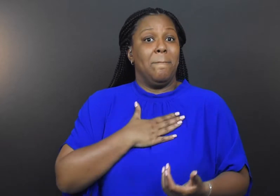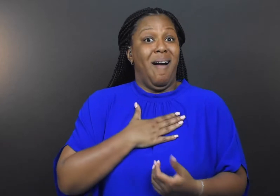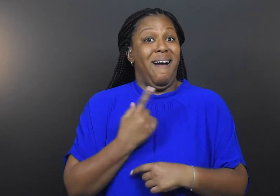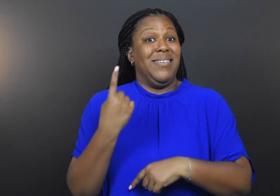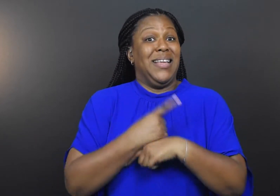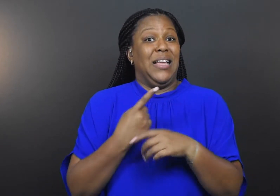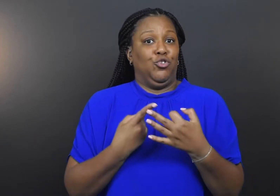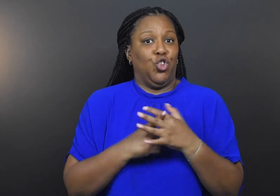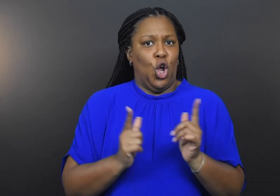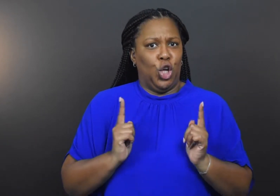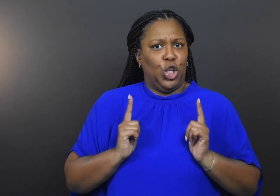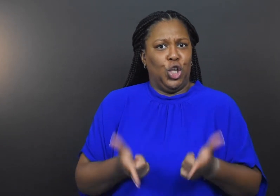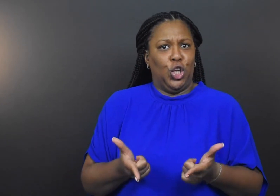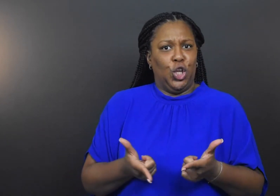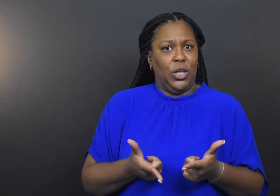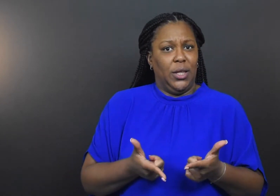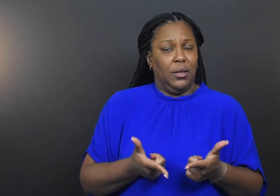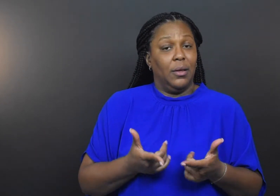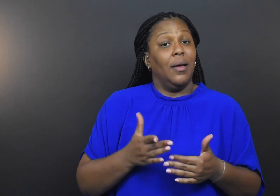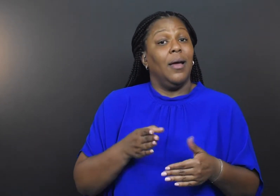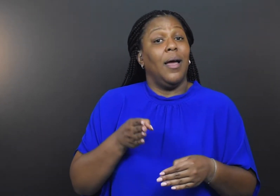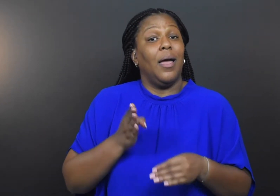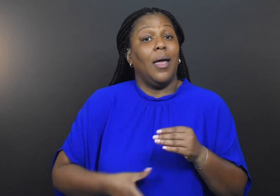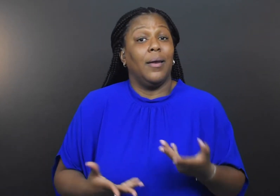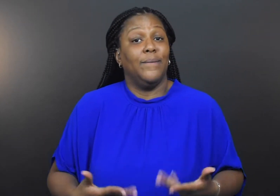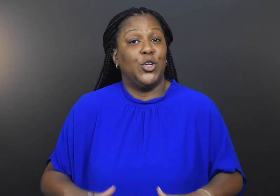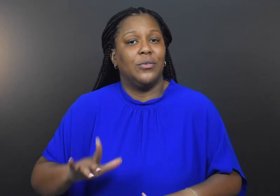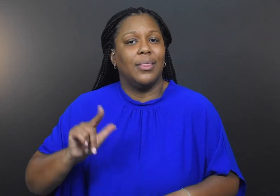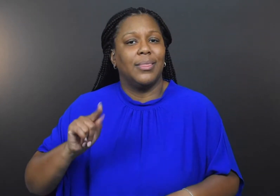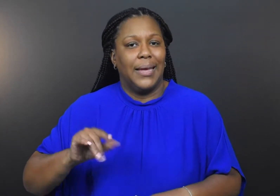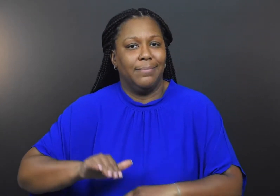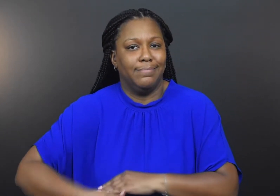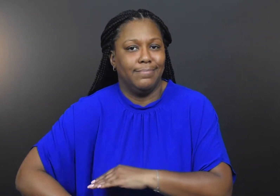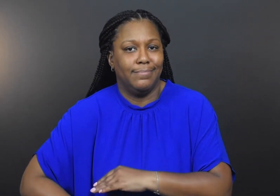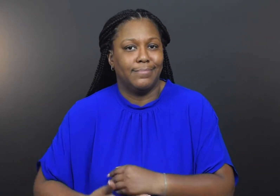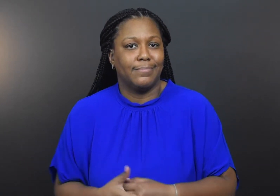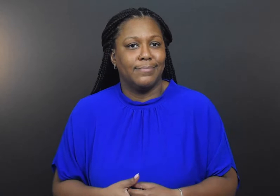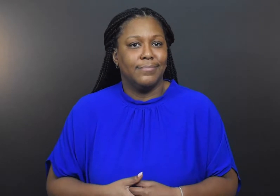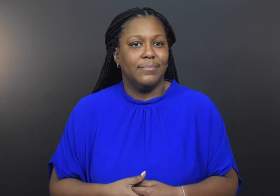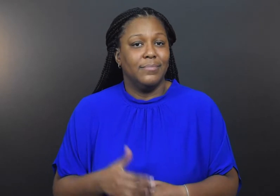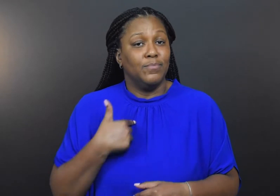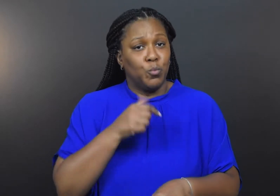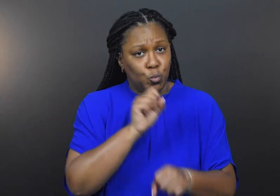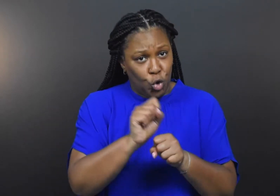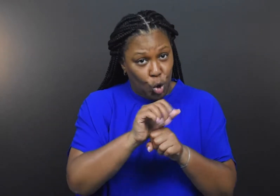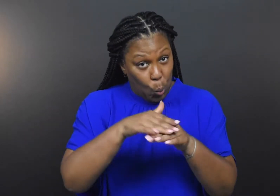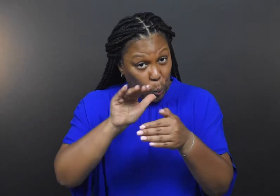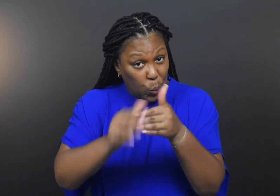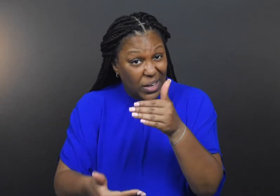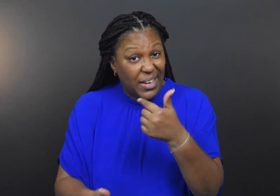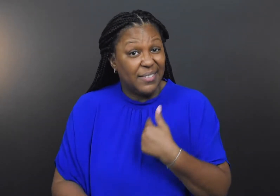“My days start early and end late, and I work into the weekends. Emails keep flooding in,”